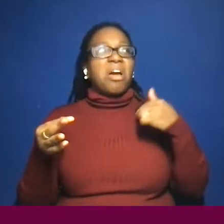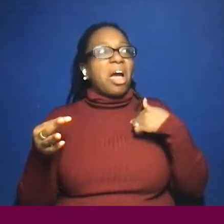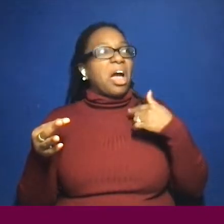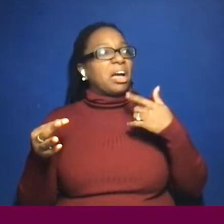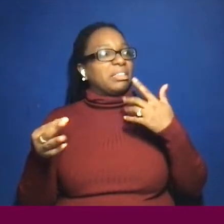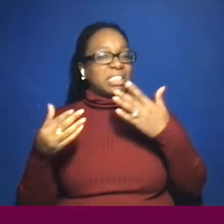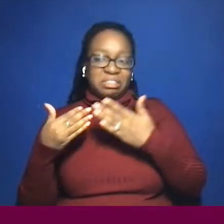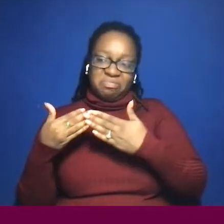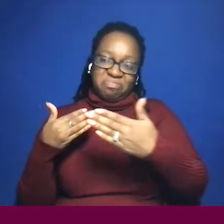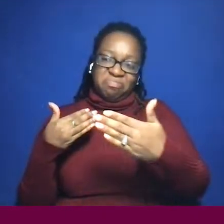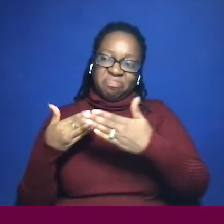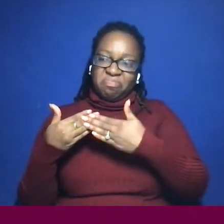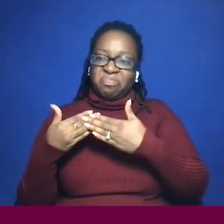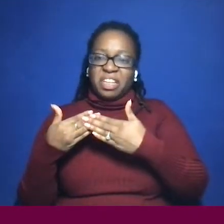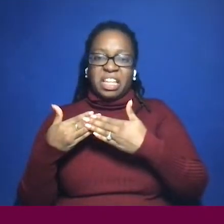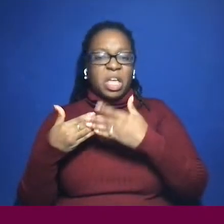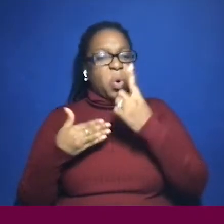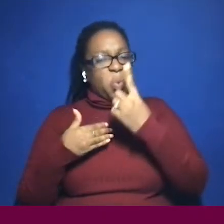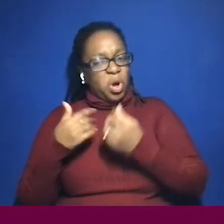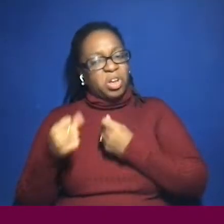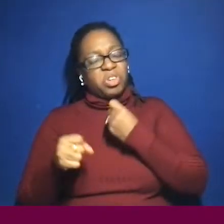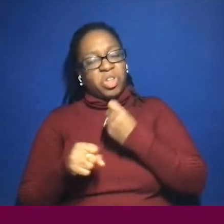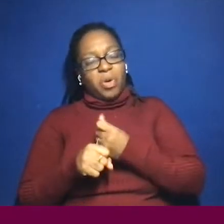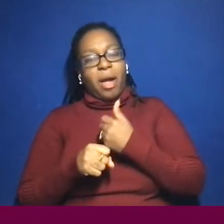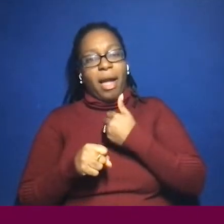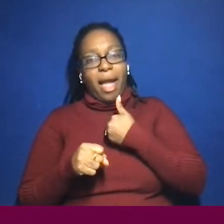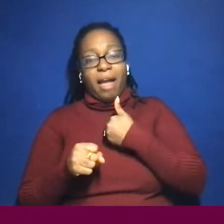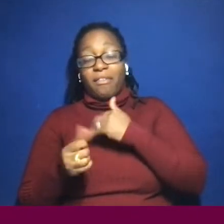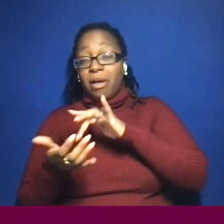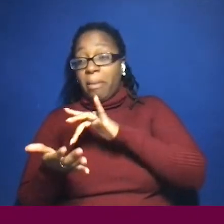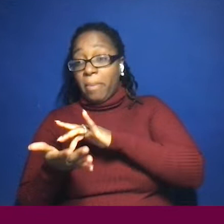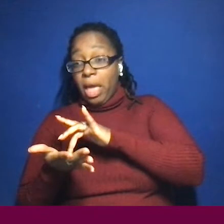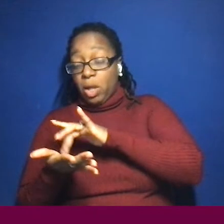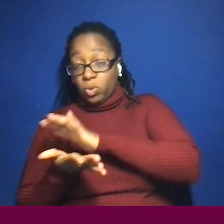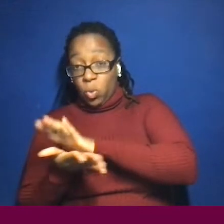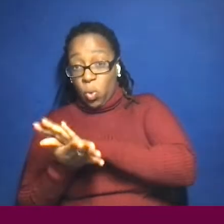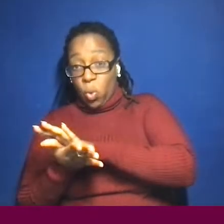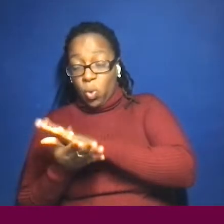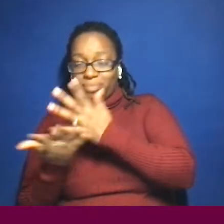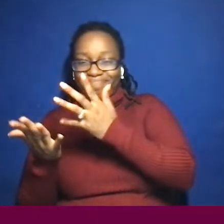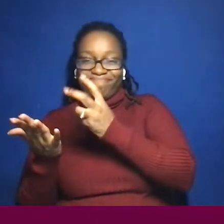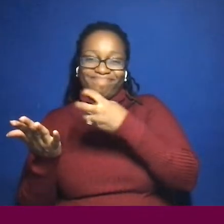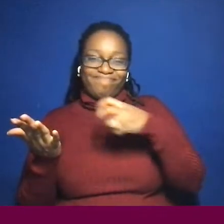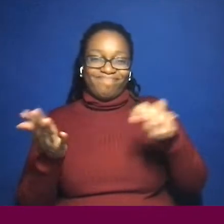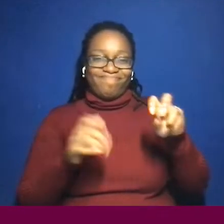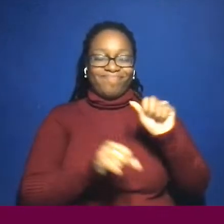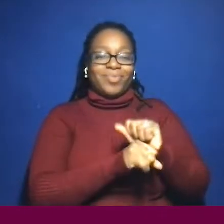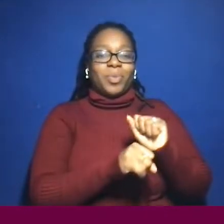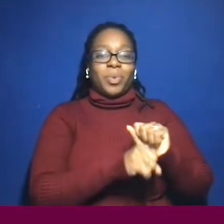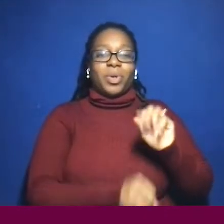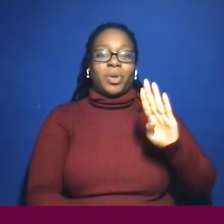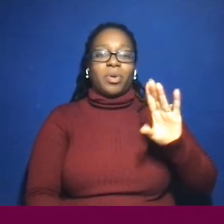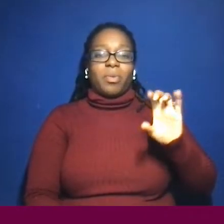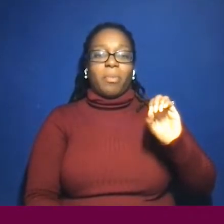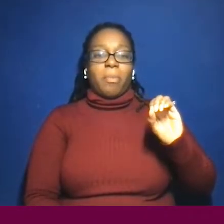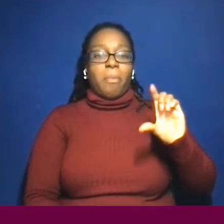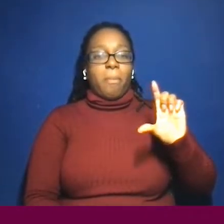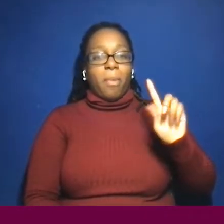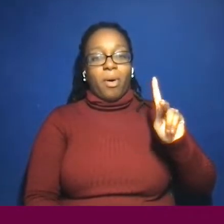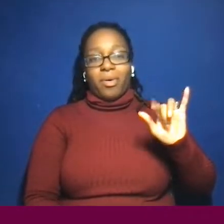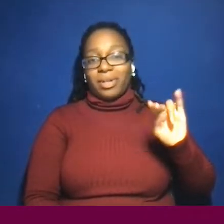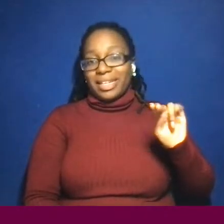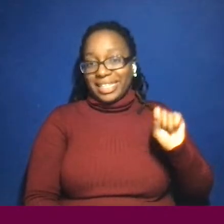med school and residency to work in the Balkans. And one thing led to another, wars broke out,